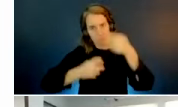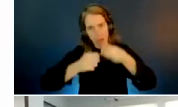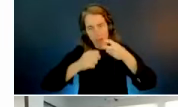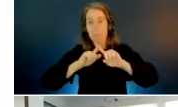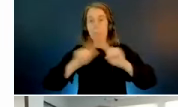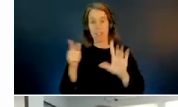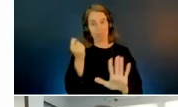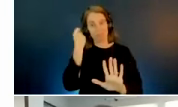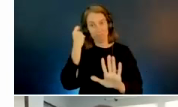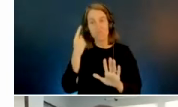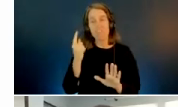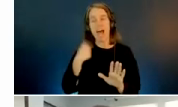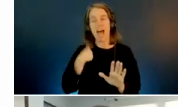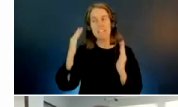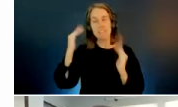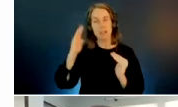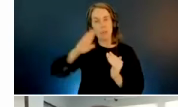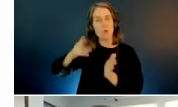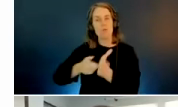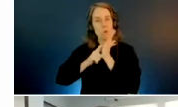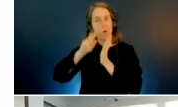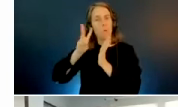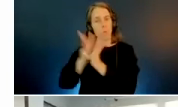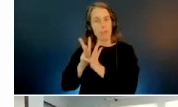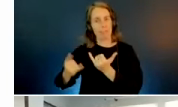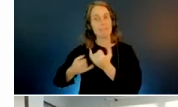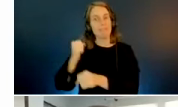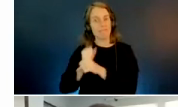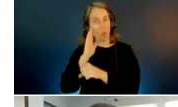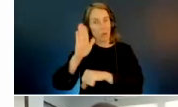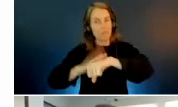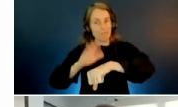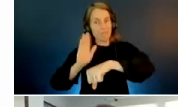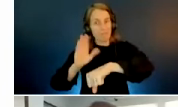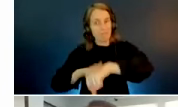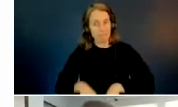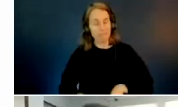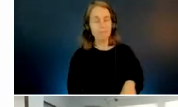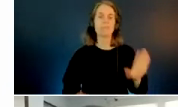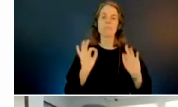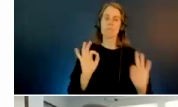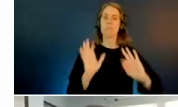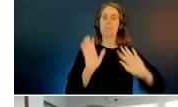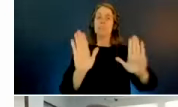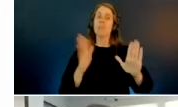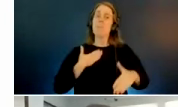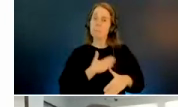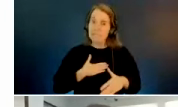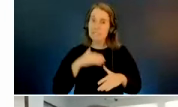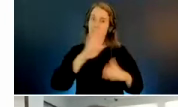again anything can happen with the mail things can even happen if you go and um turn it in in person